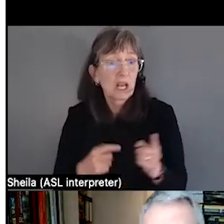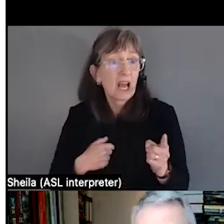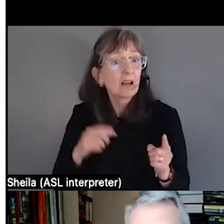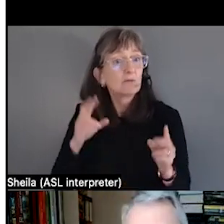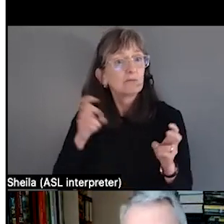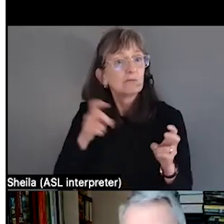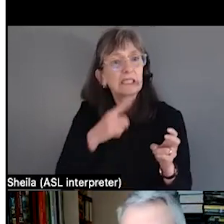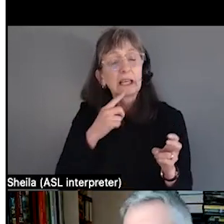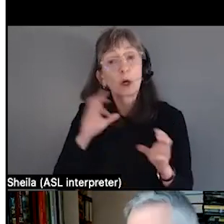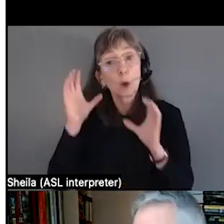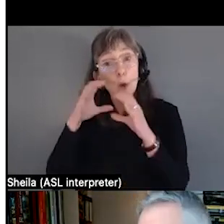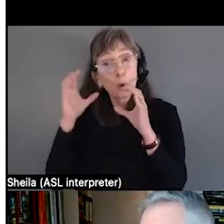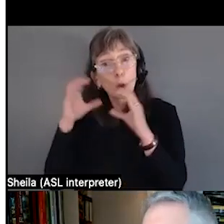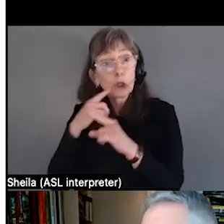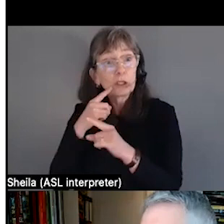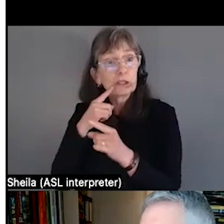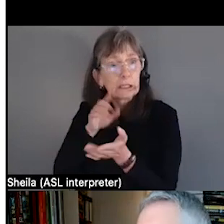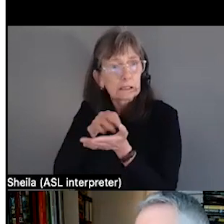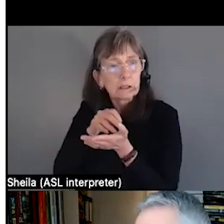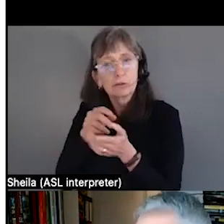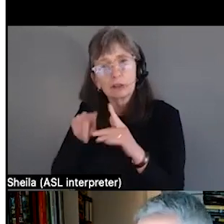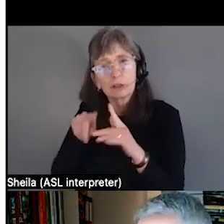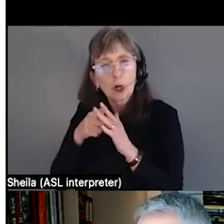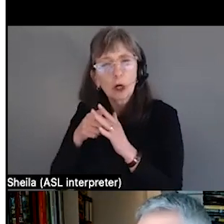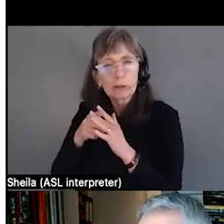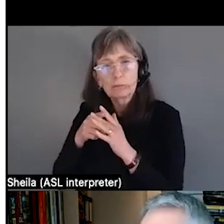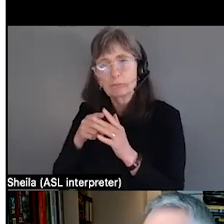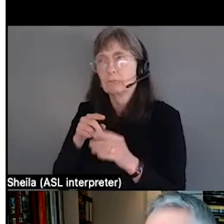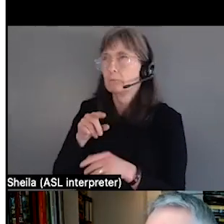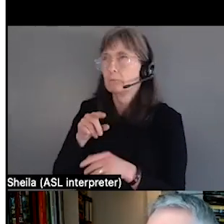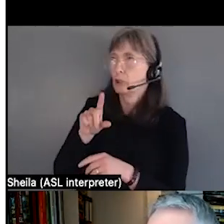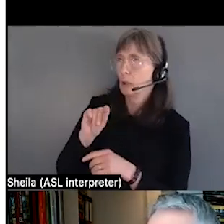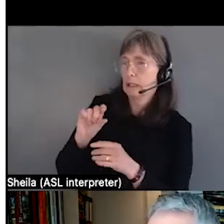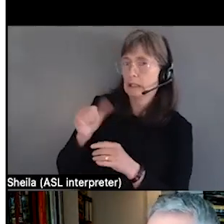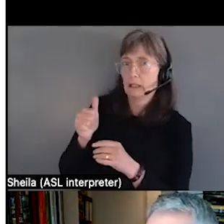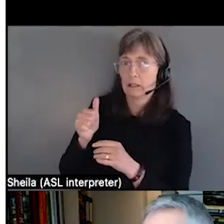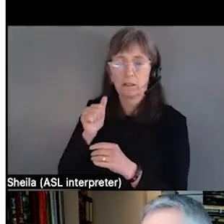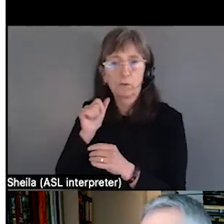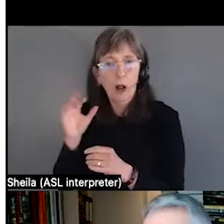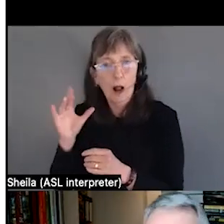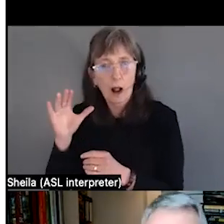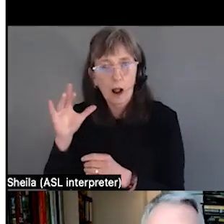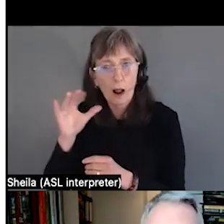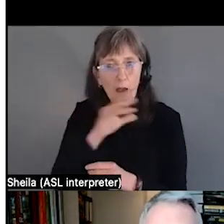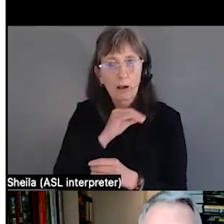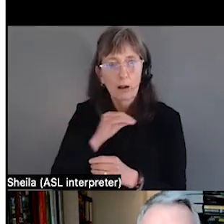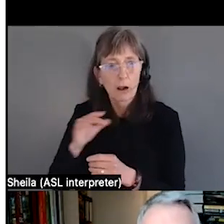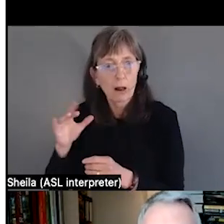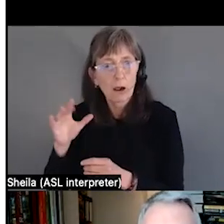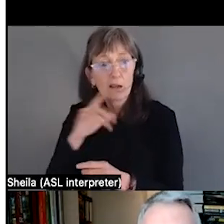when they started doing their scanning back in 2010, that there were around about 129 million